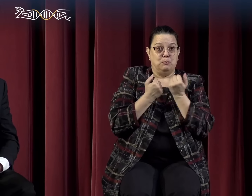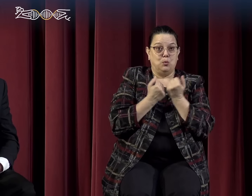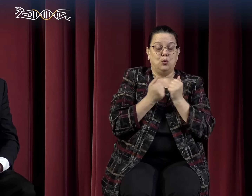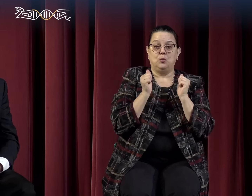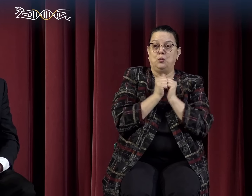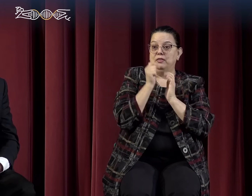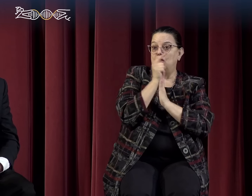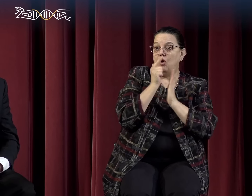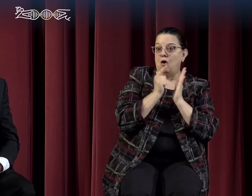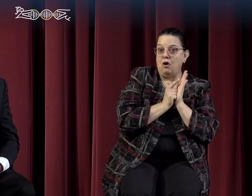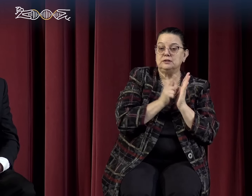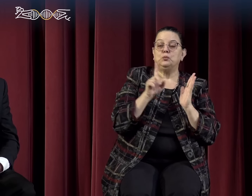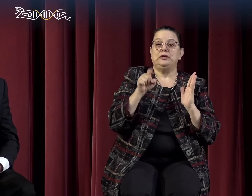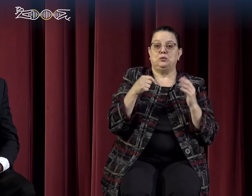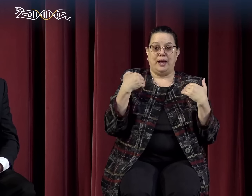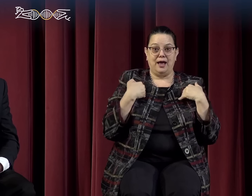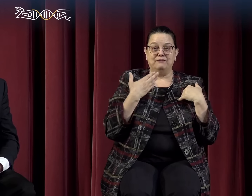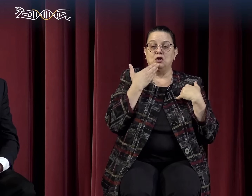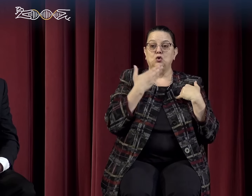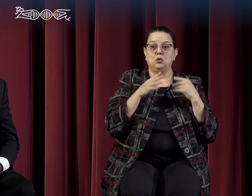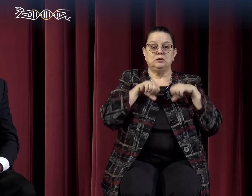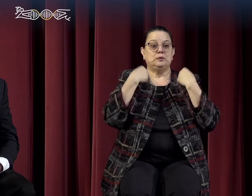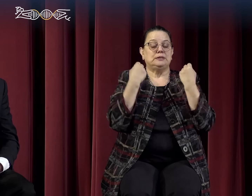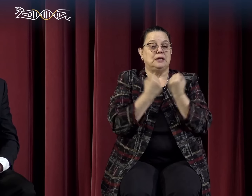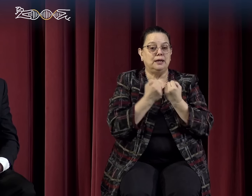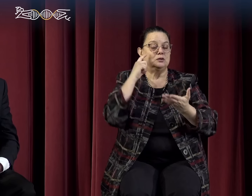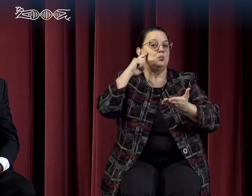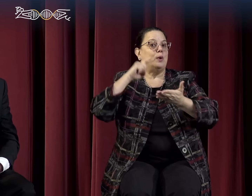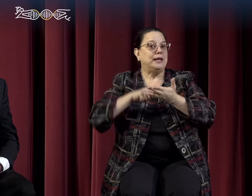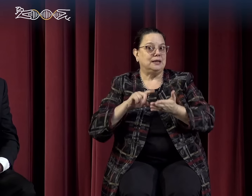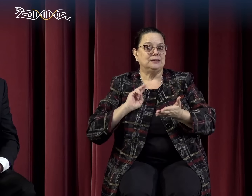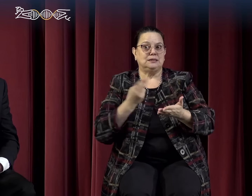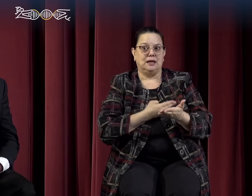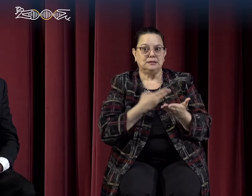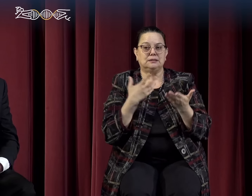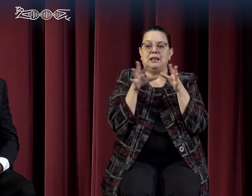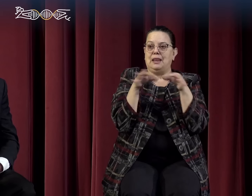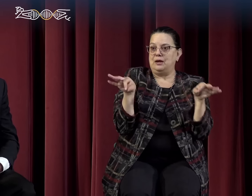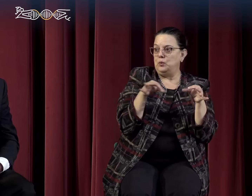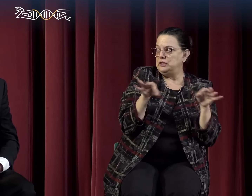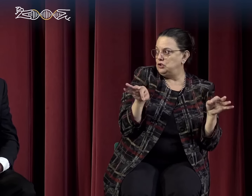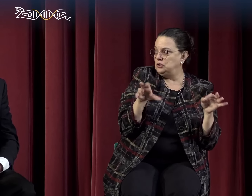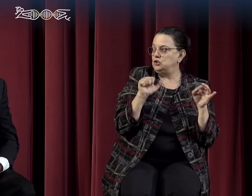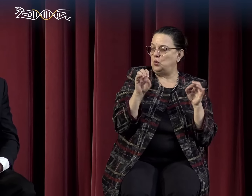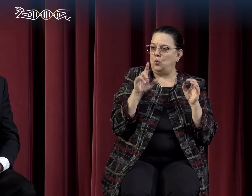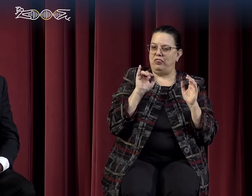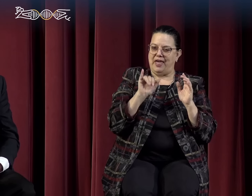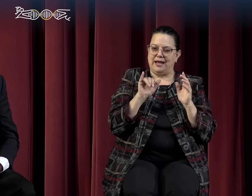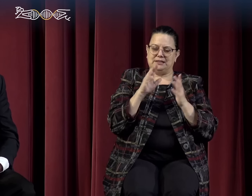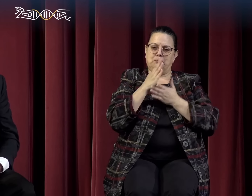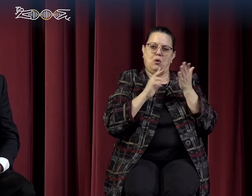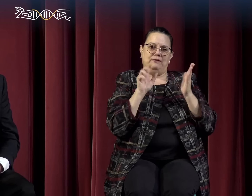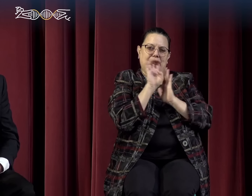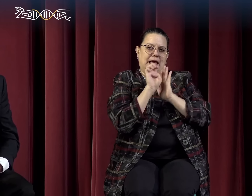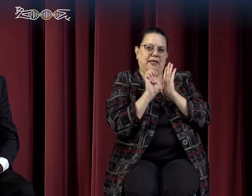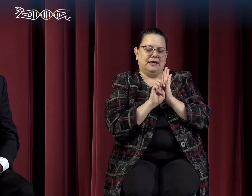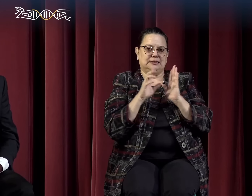We can create laws and have society recognize us and languages that we use.